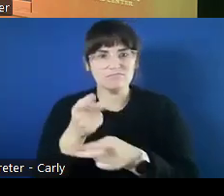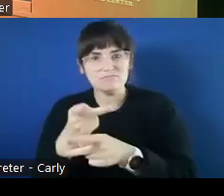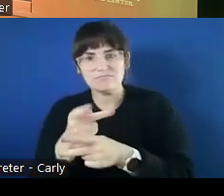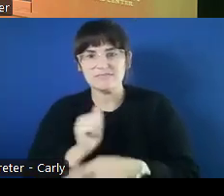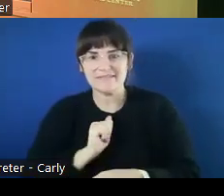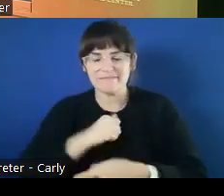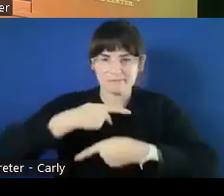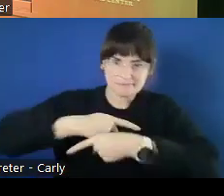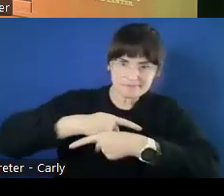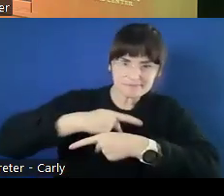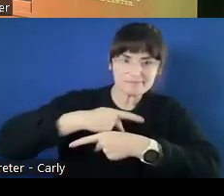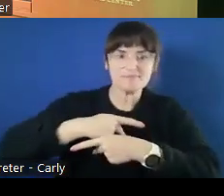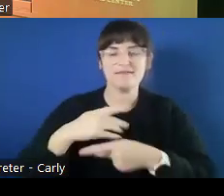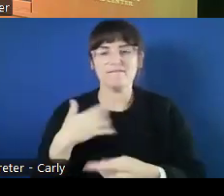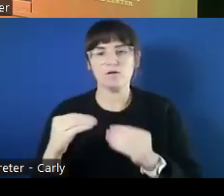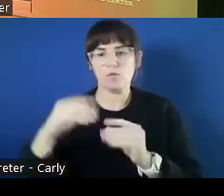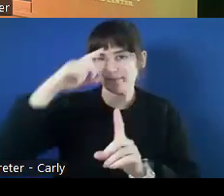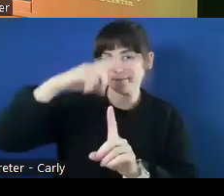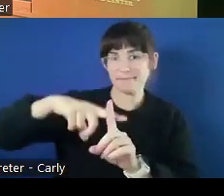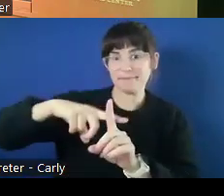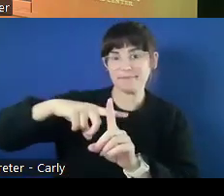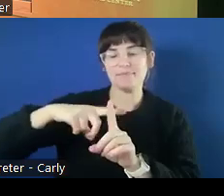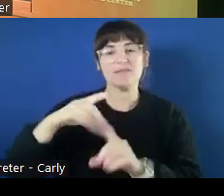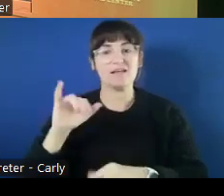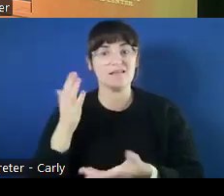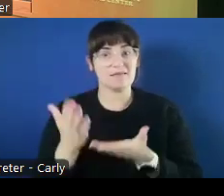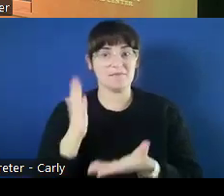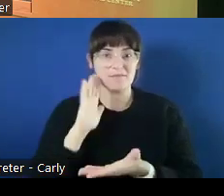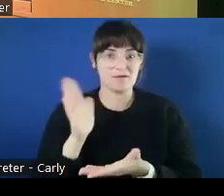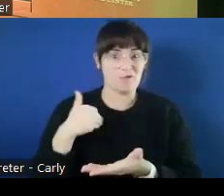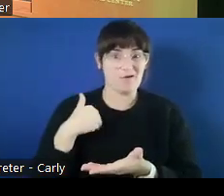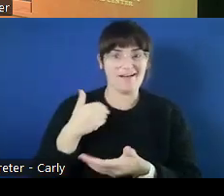to help them feel more positive and whether or not that may actually have cardiovascular benefits as